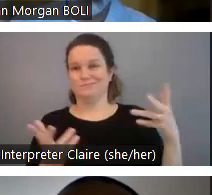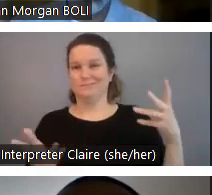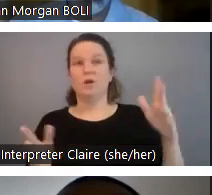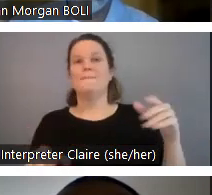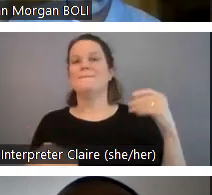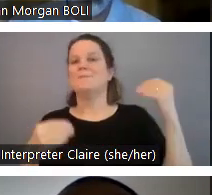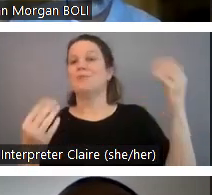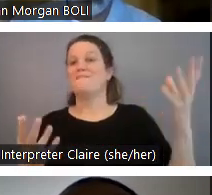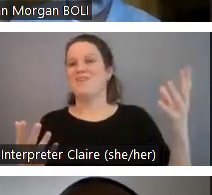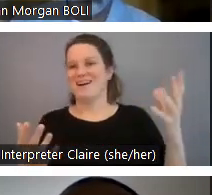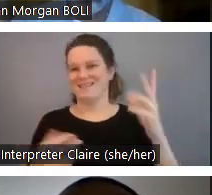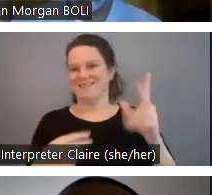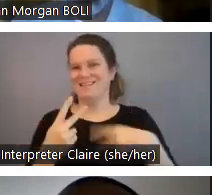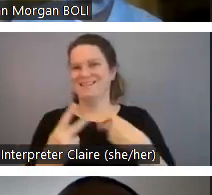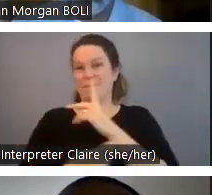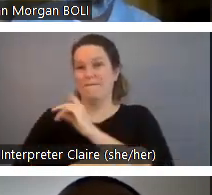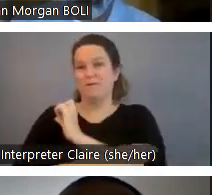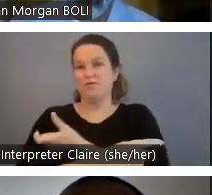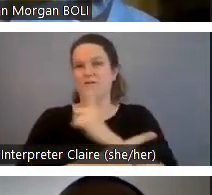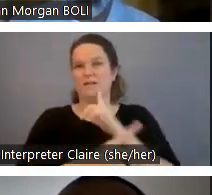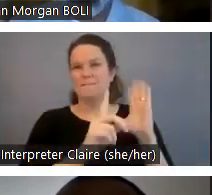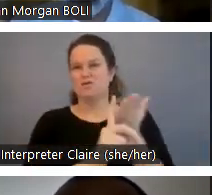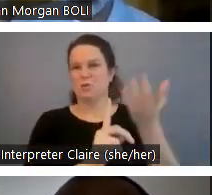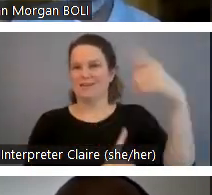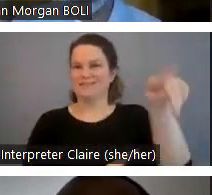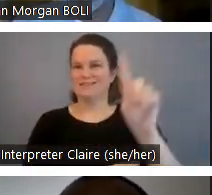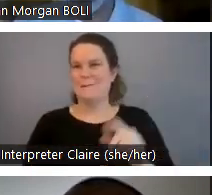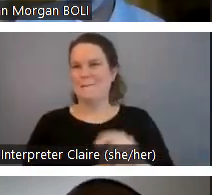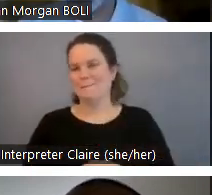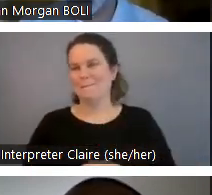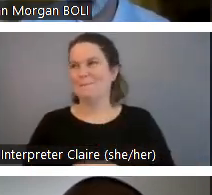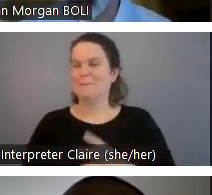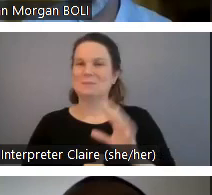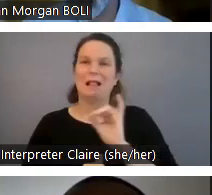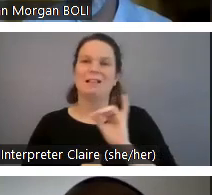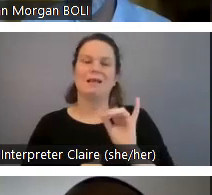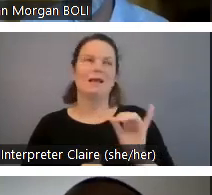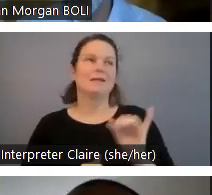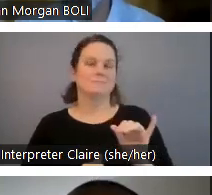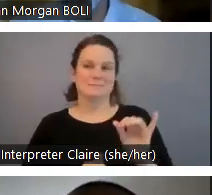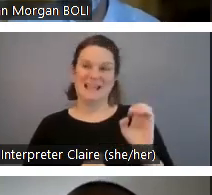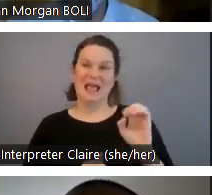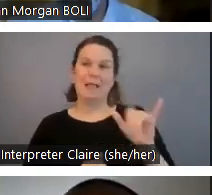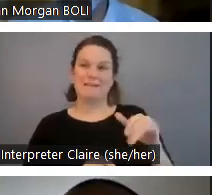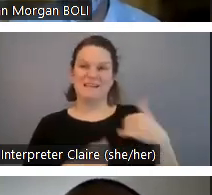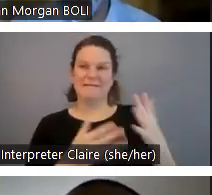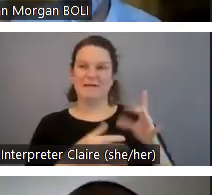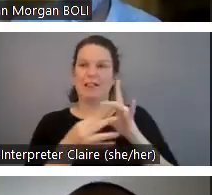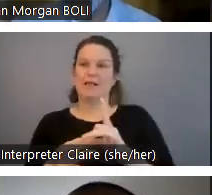the sorts of authorities that are, that are persuasive- and I'm thinking, in particular, I